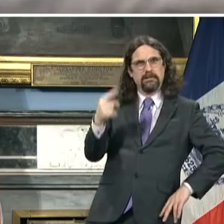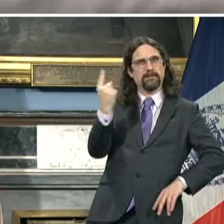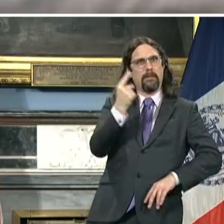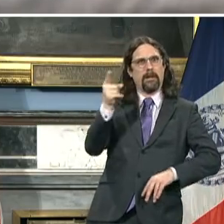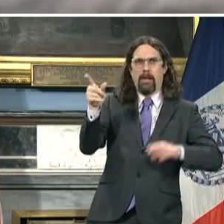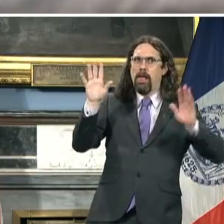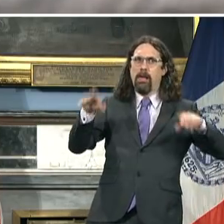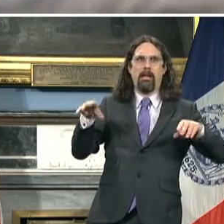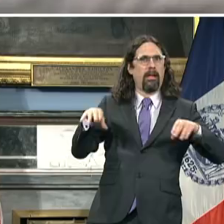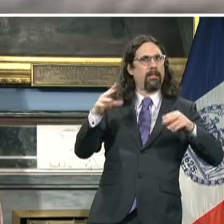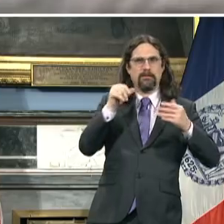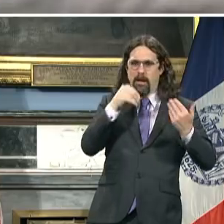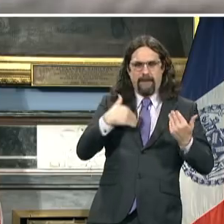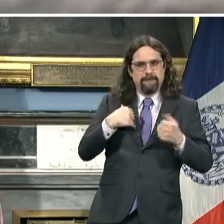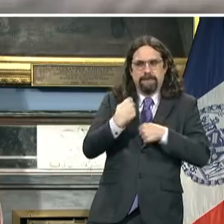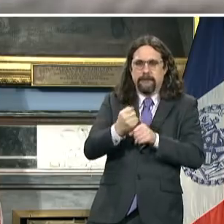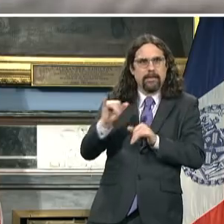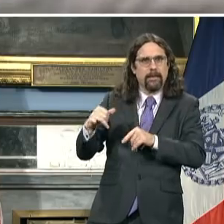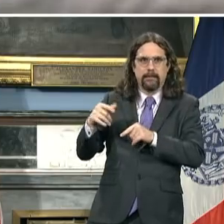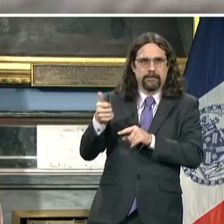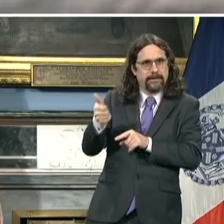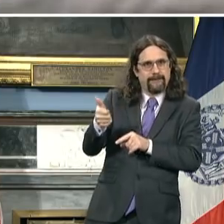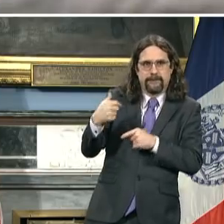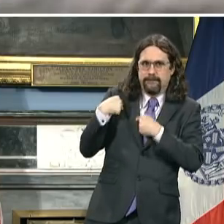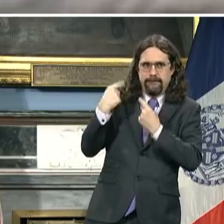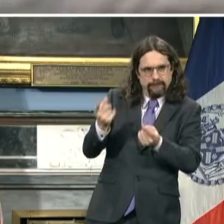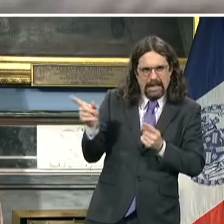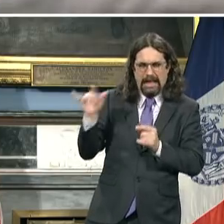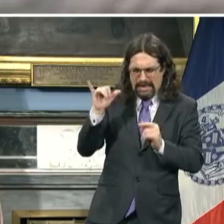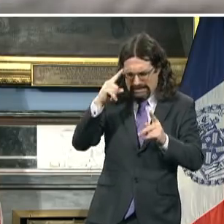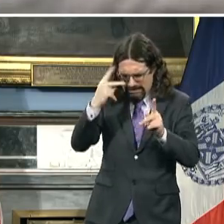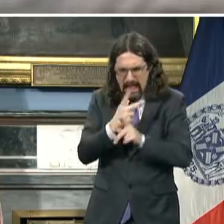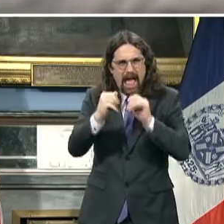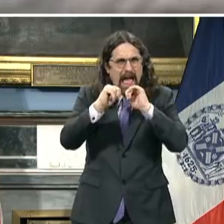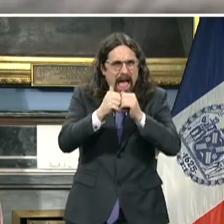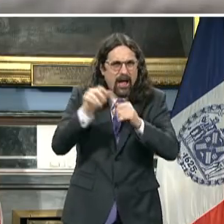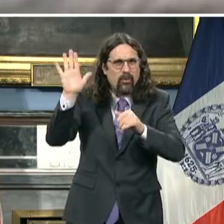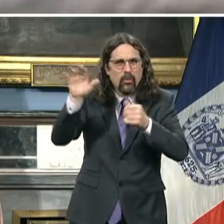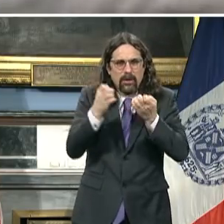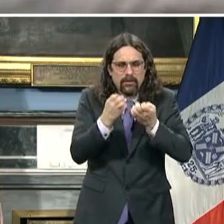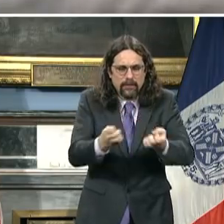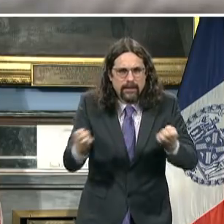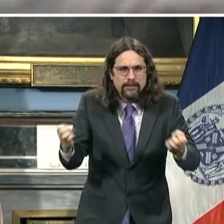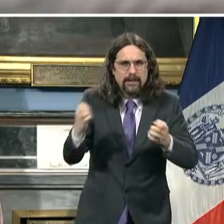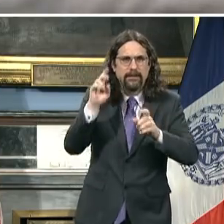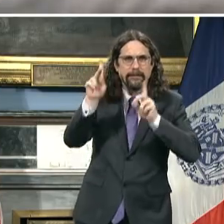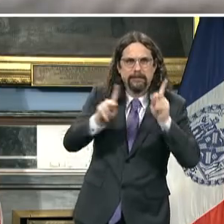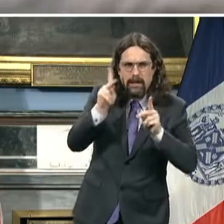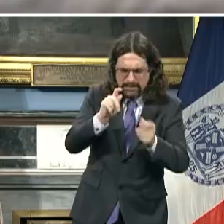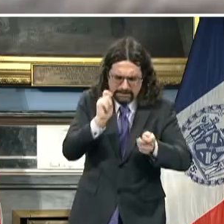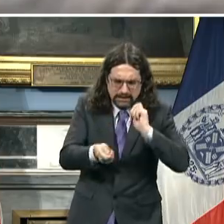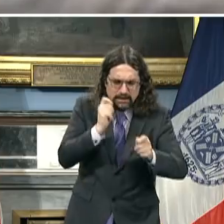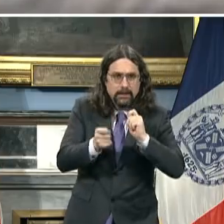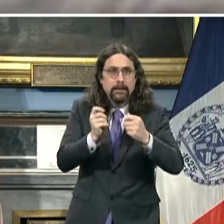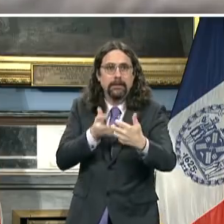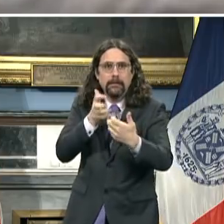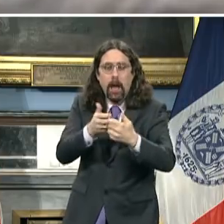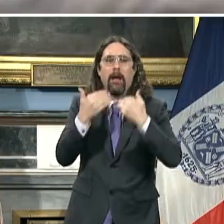OUT A WAY TO DO SOMETHING THAT WAS NEEDED, AND NOT JUST DO IT IN A SMALL WAY, BUT DO IT IN A VERY BIG WAY.